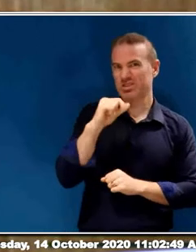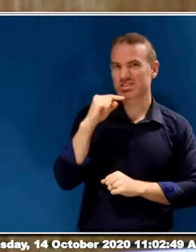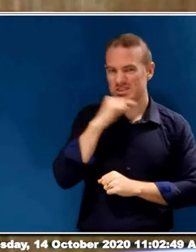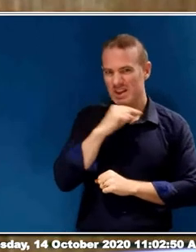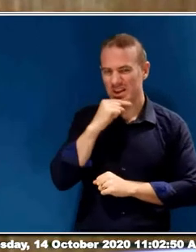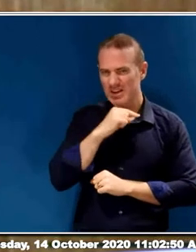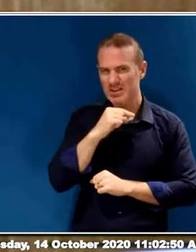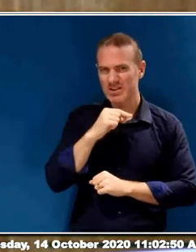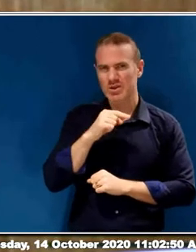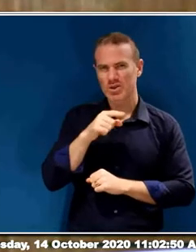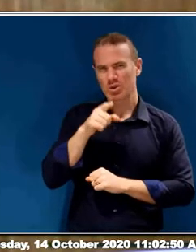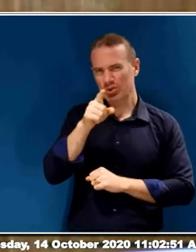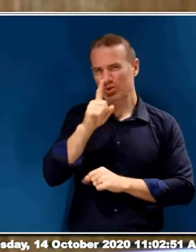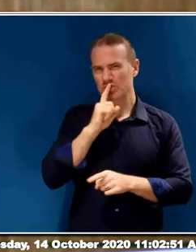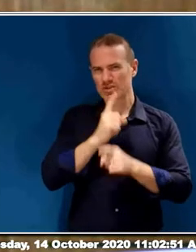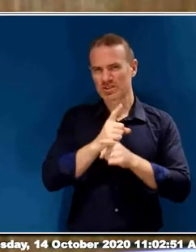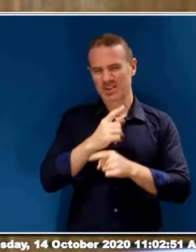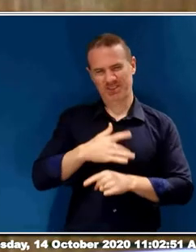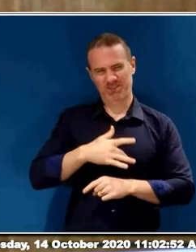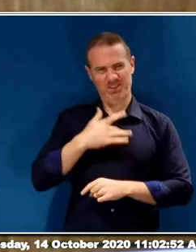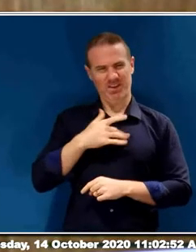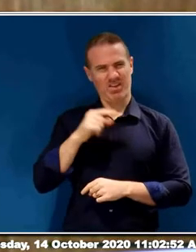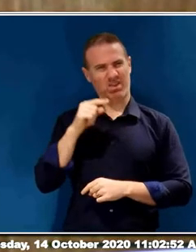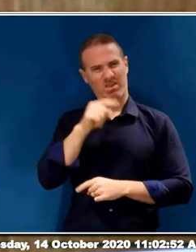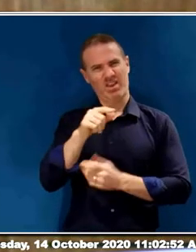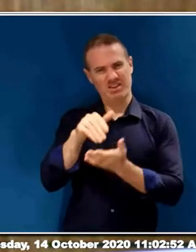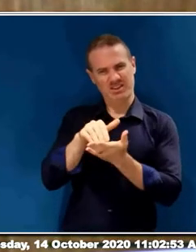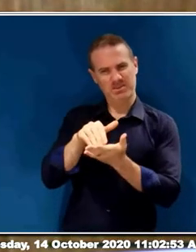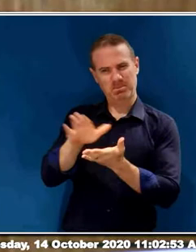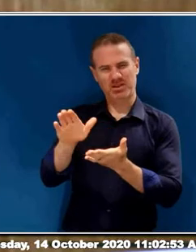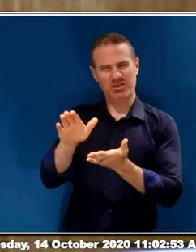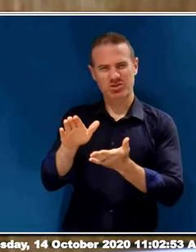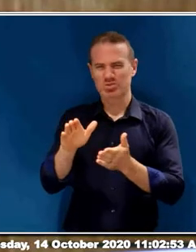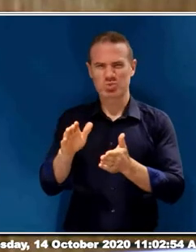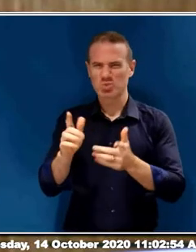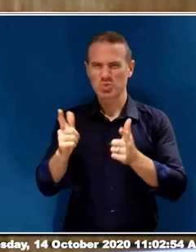was overly harsh and punitive. Why do you say that?